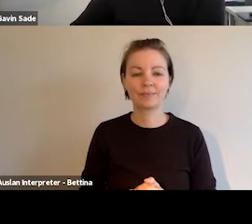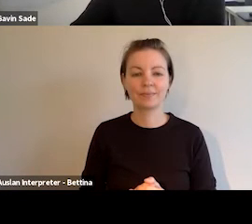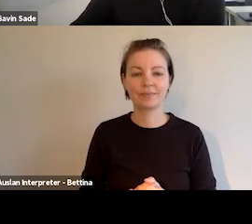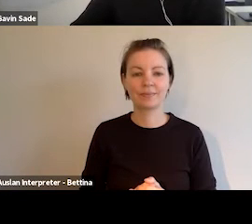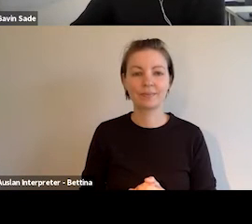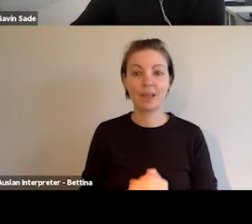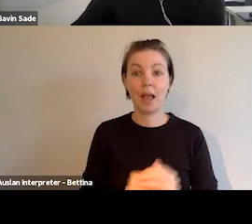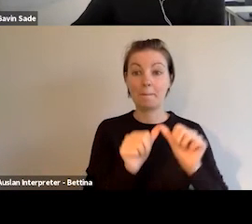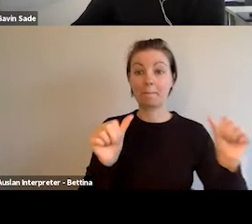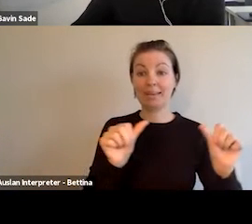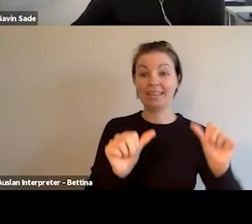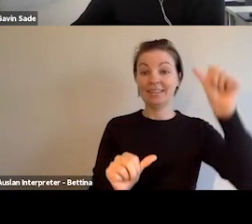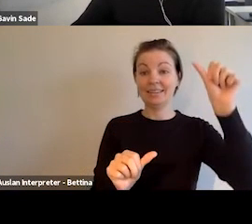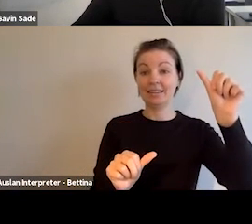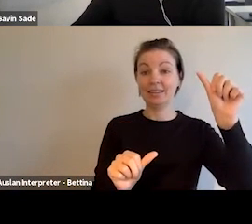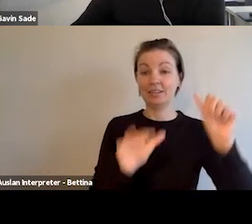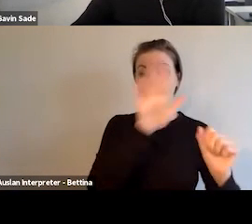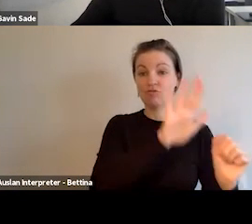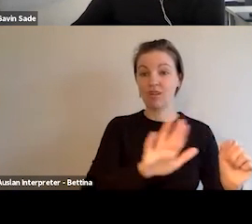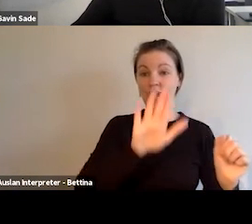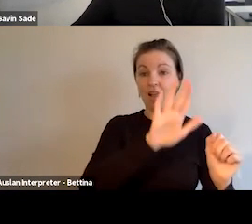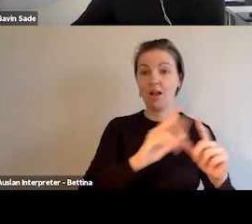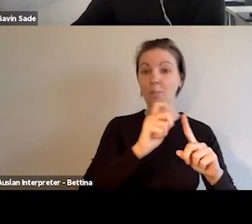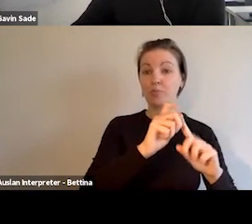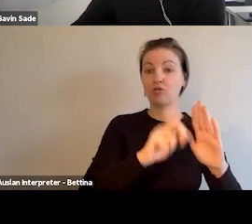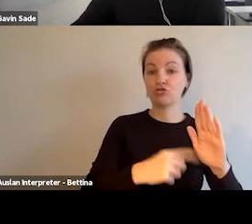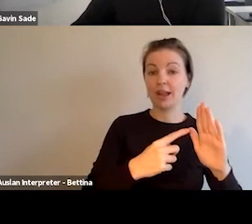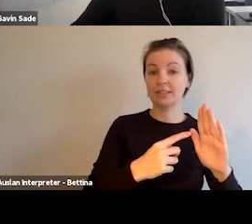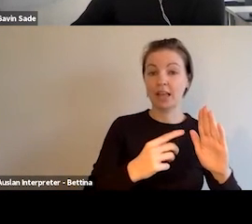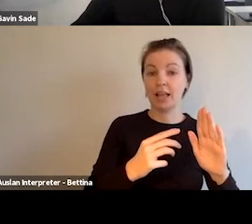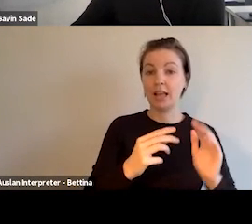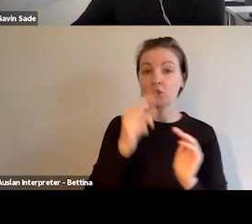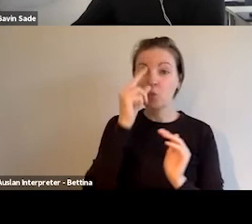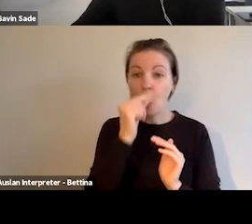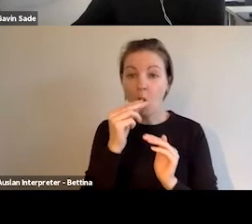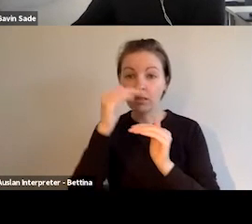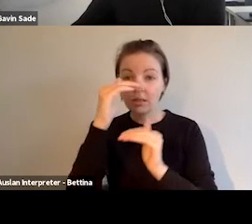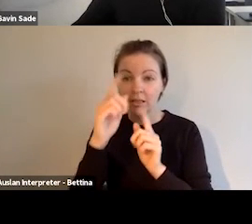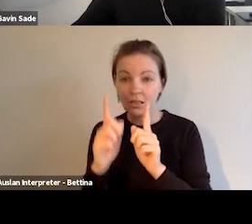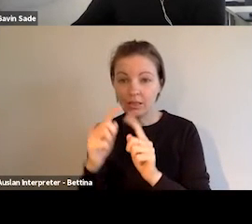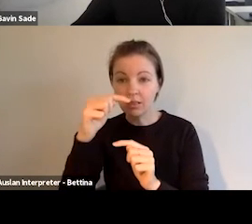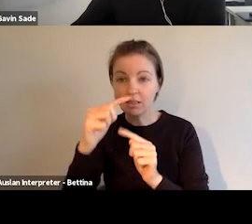areas that you can see projects and in the smaller colored squares and rectangles in them